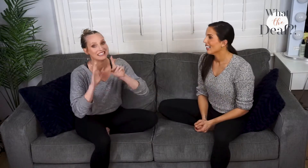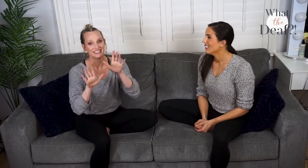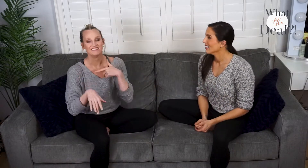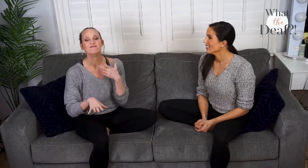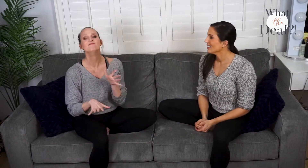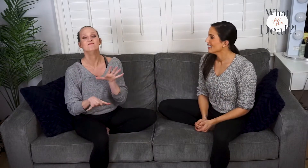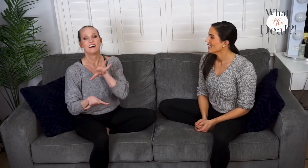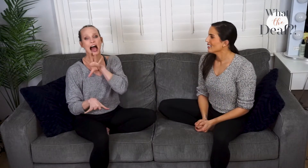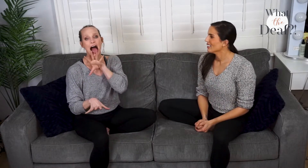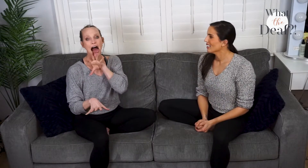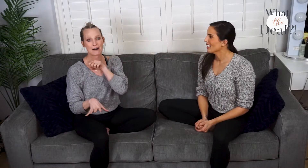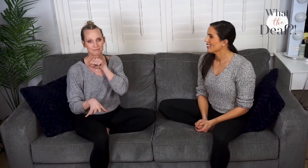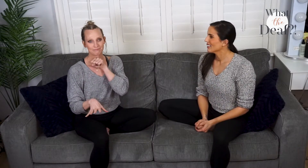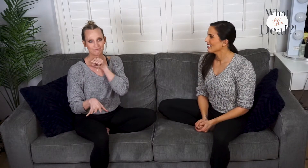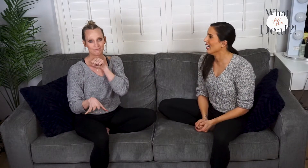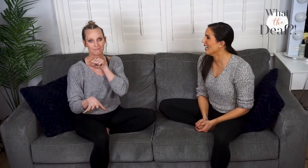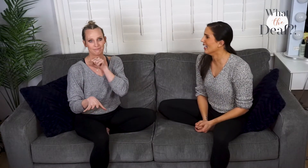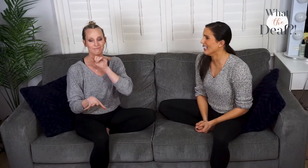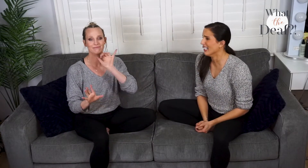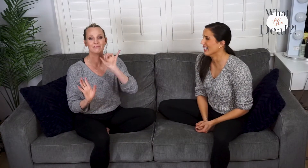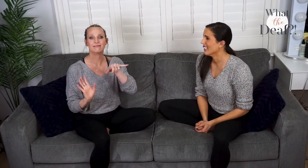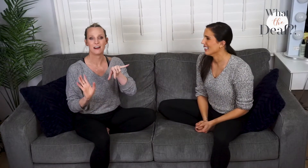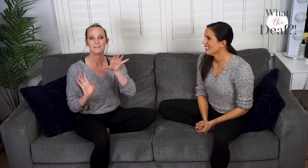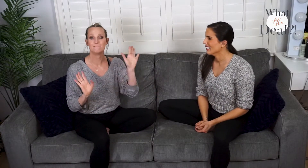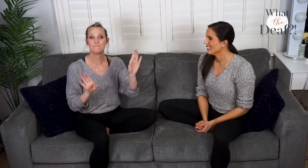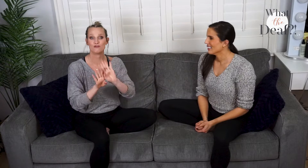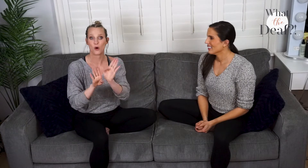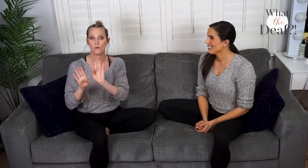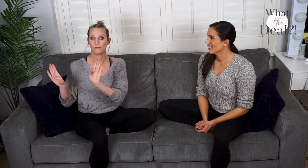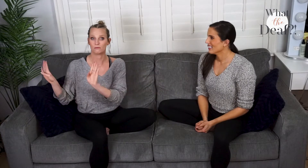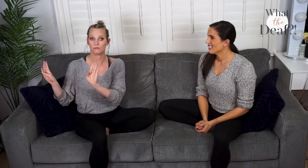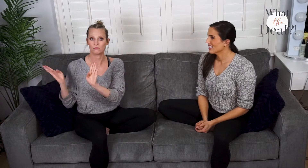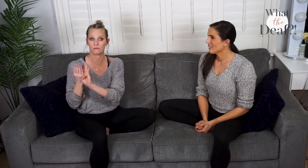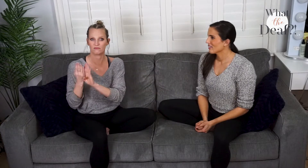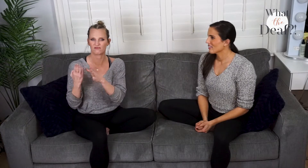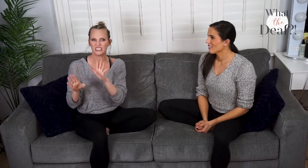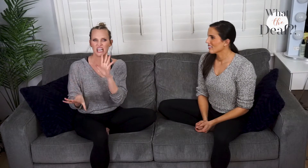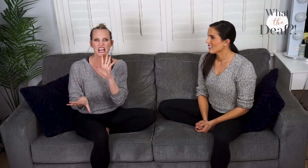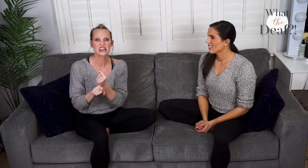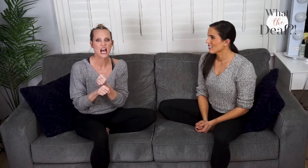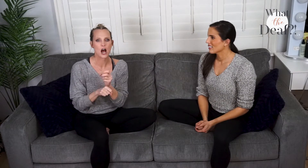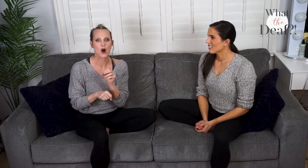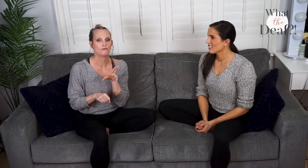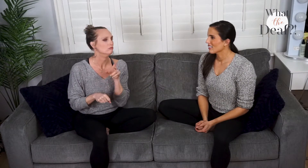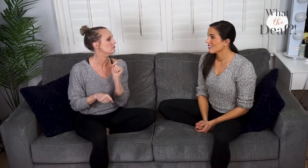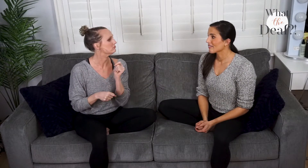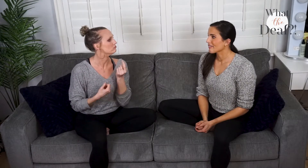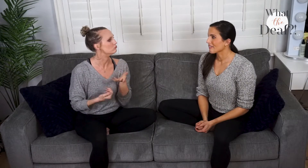That specific sign. But yeah, jokes on me. Her door had shut when we ran outside.